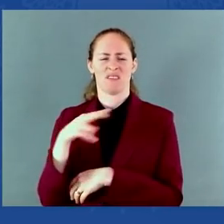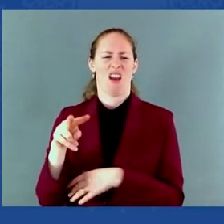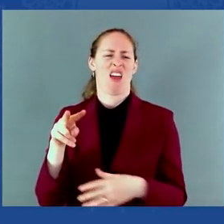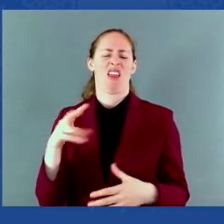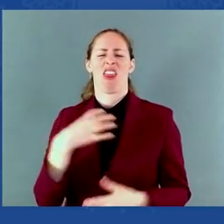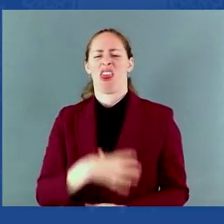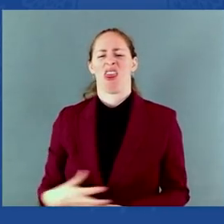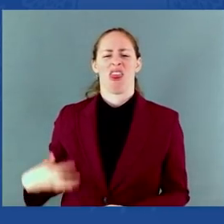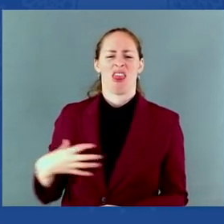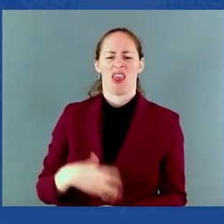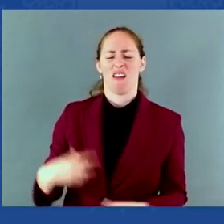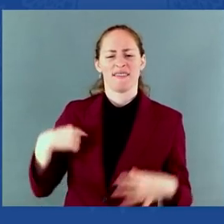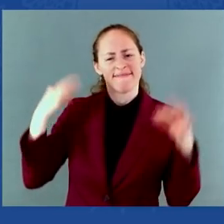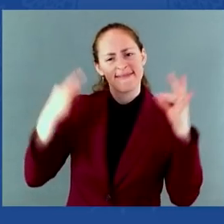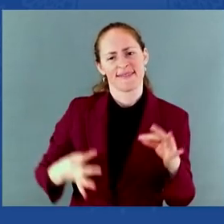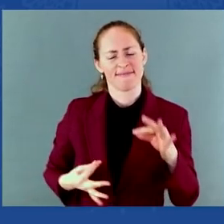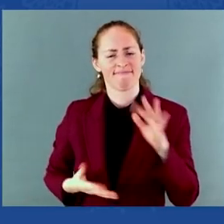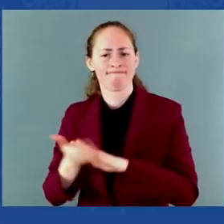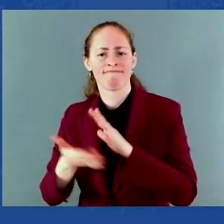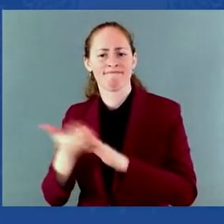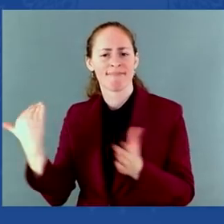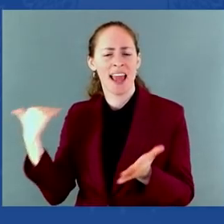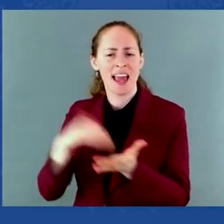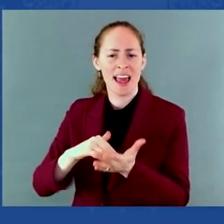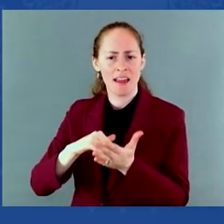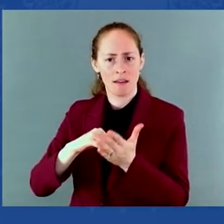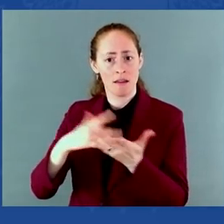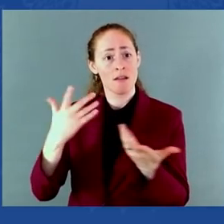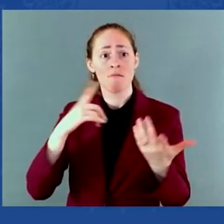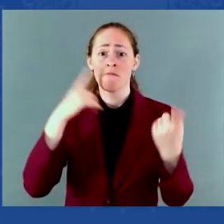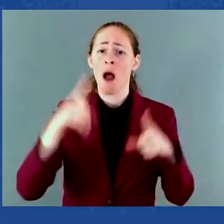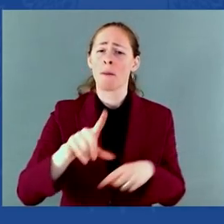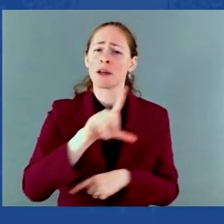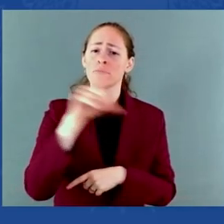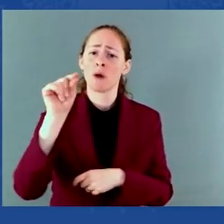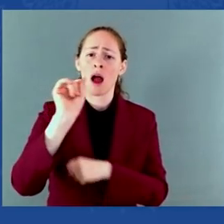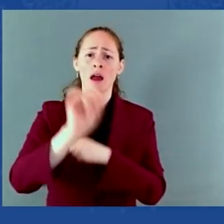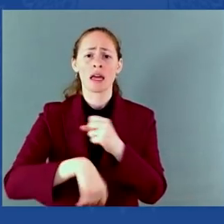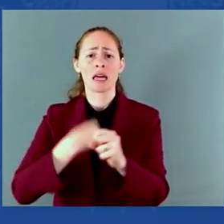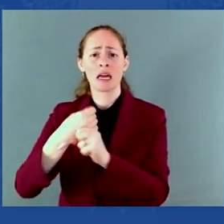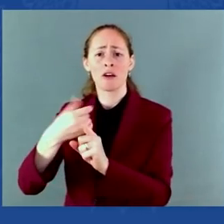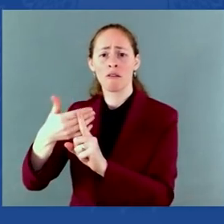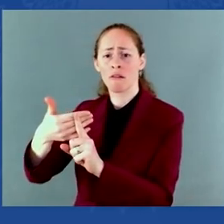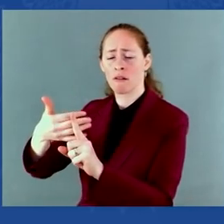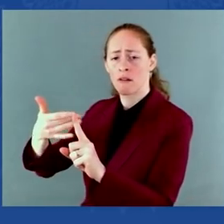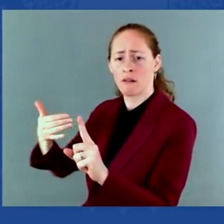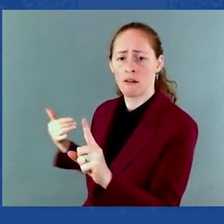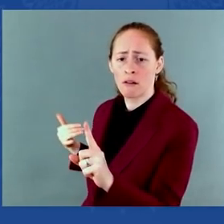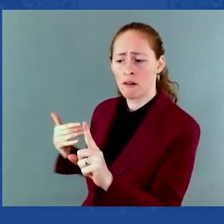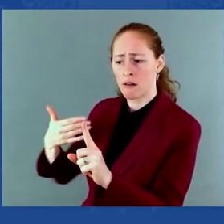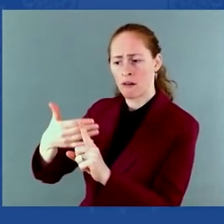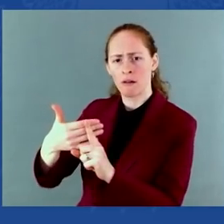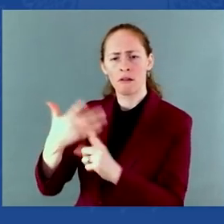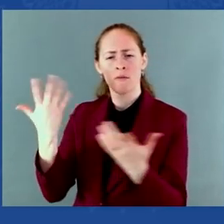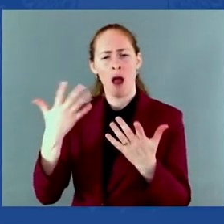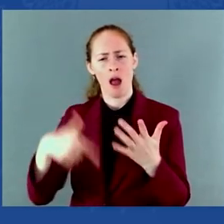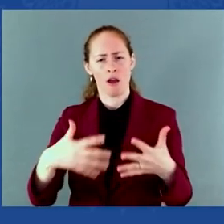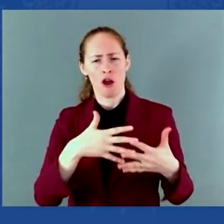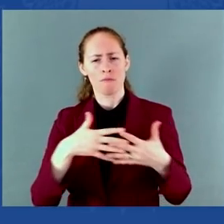The backbone of this nation has been hollowed out: hardworking, middle-class folks. If I hear one more person tell me